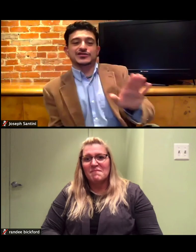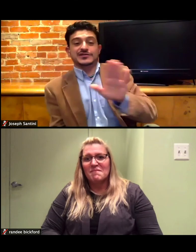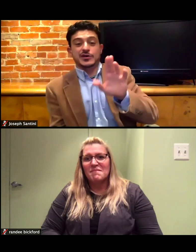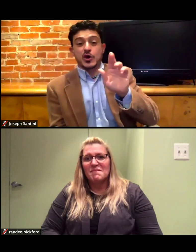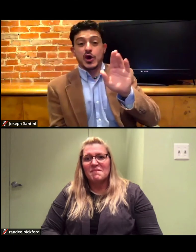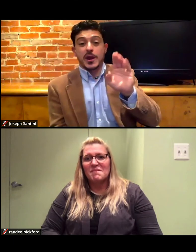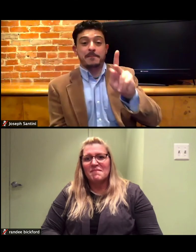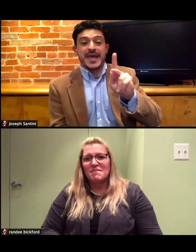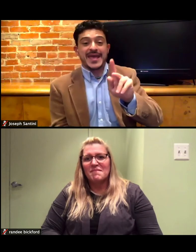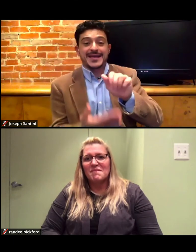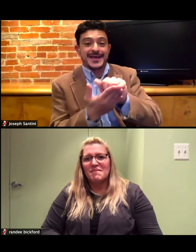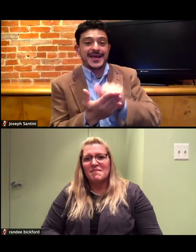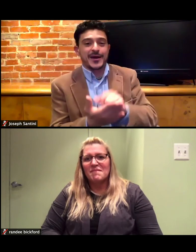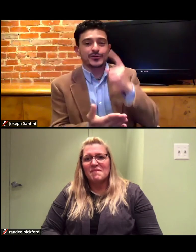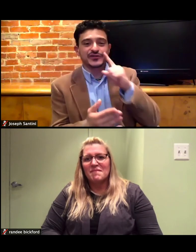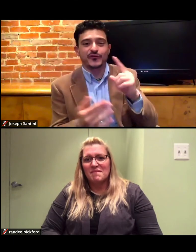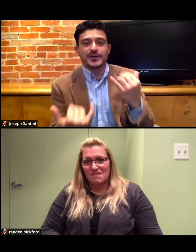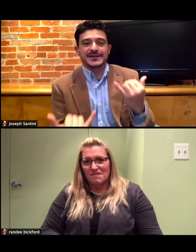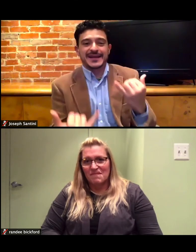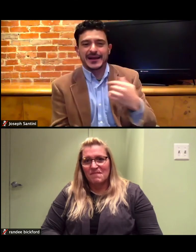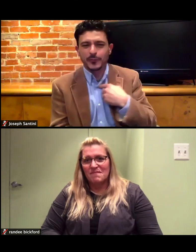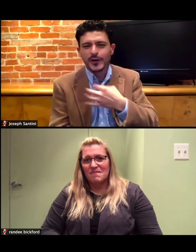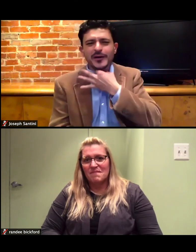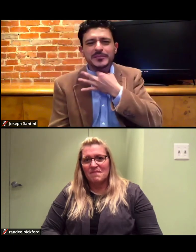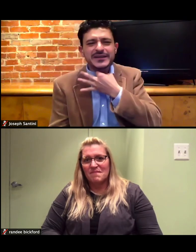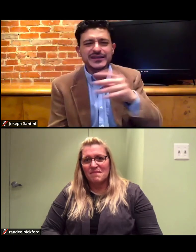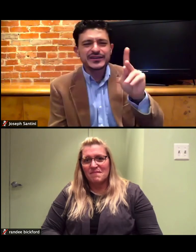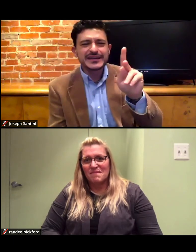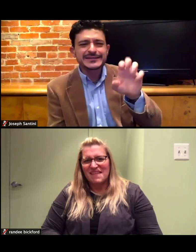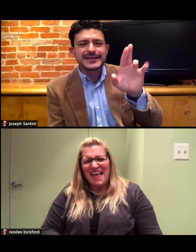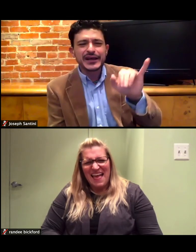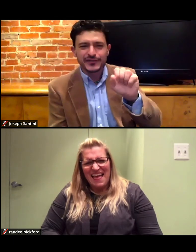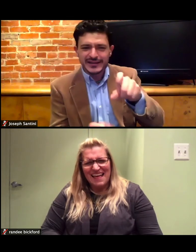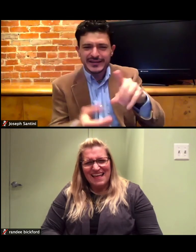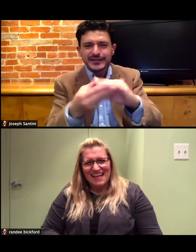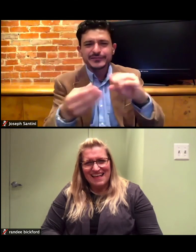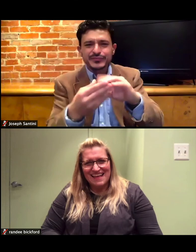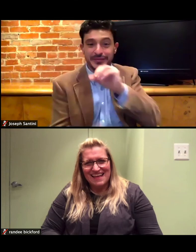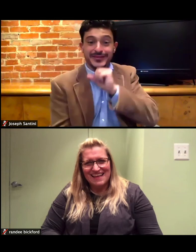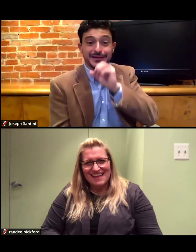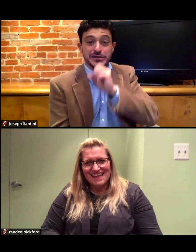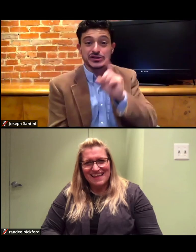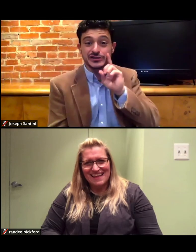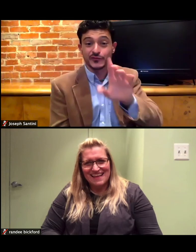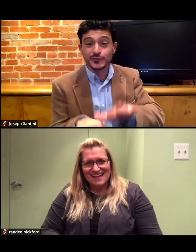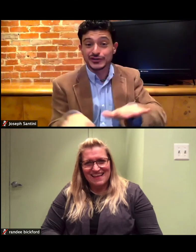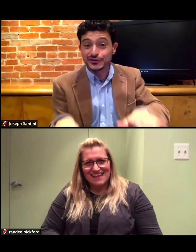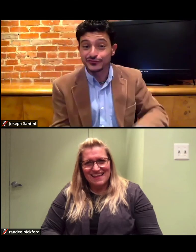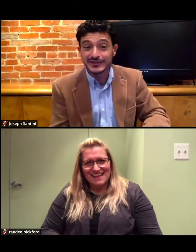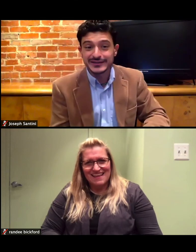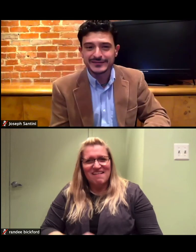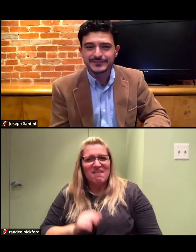that they earn at home, but she manages the bank accounts for now. So we're wondering, Kari can you...